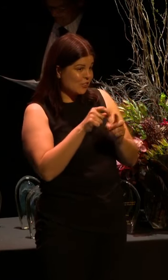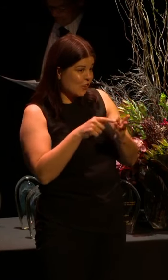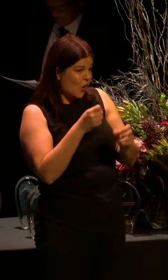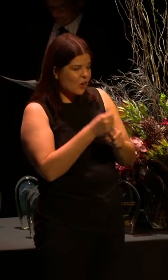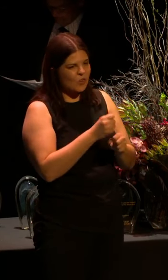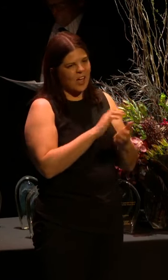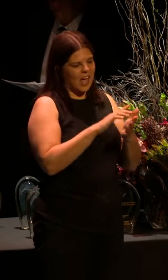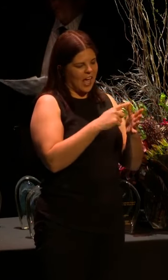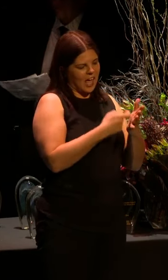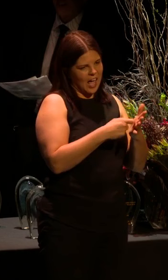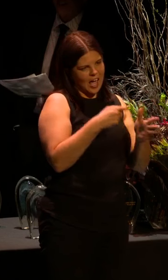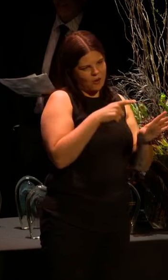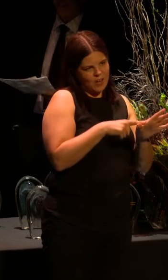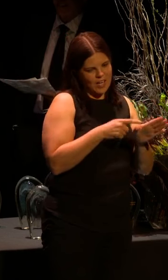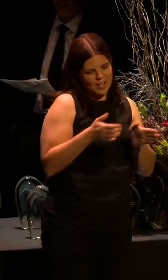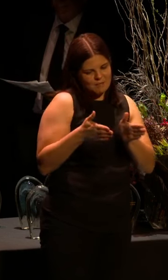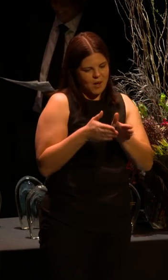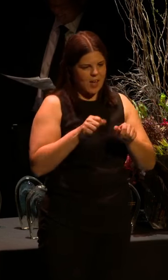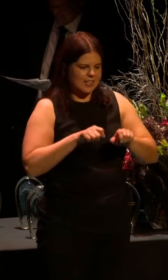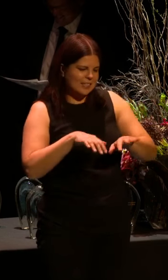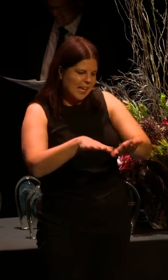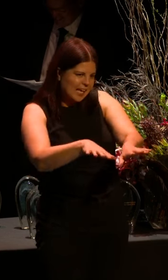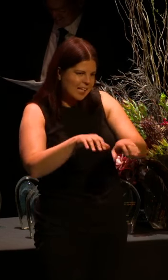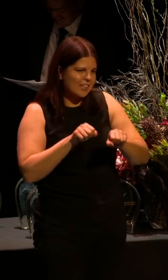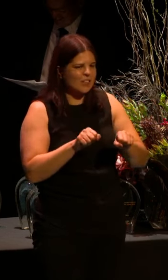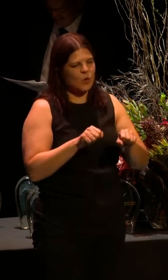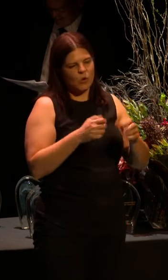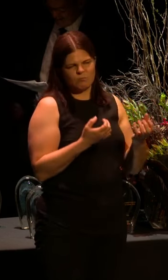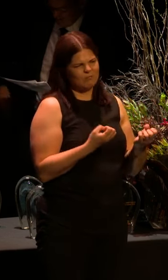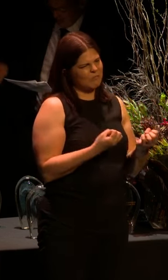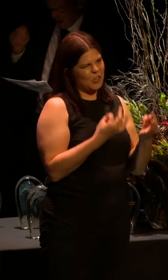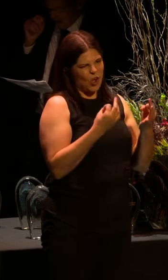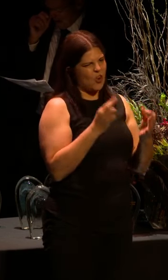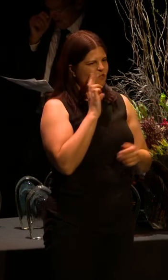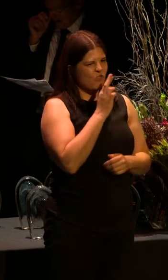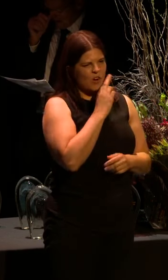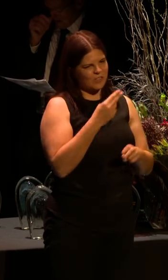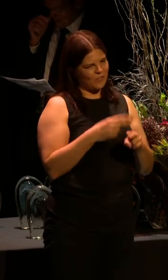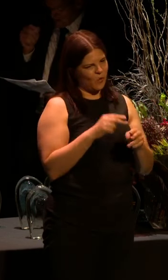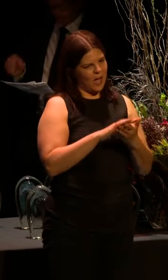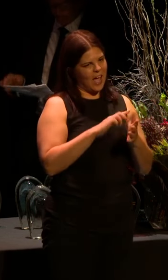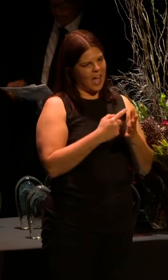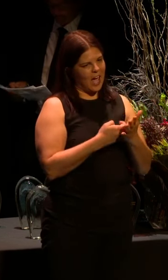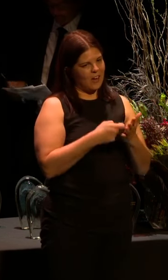Or No Roses For Harry. Actually, these are real titles by Gene Zion.